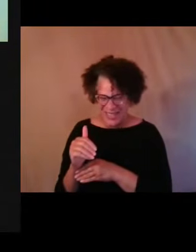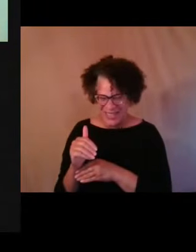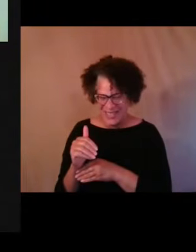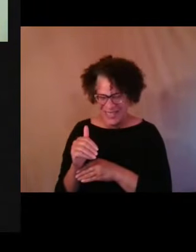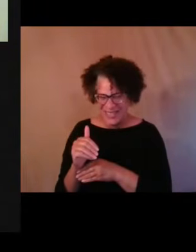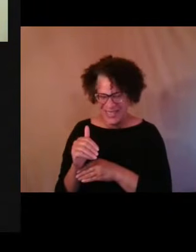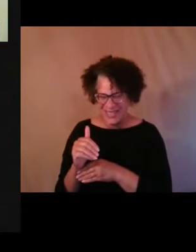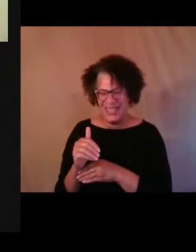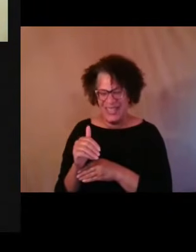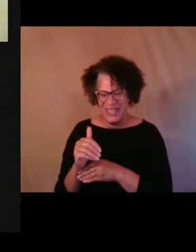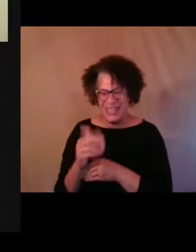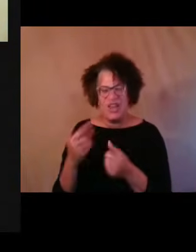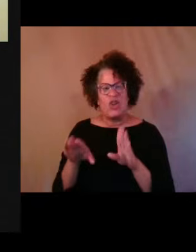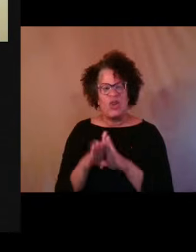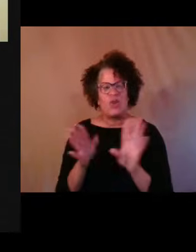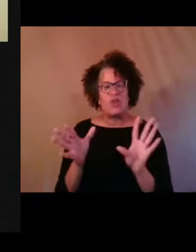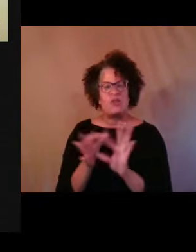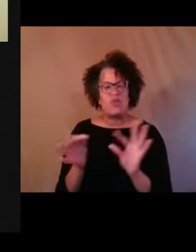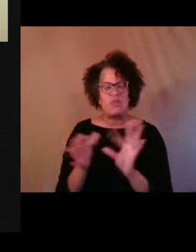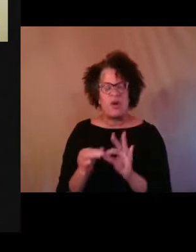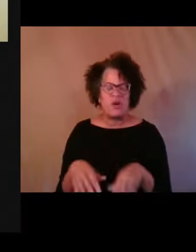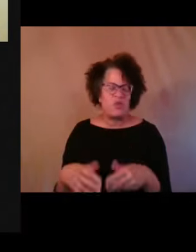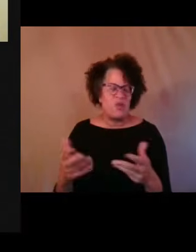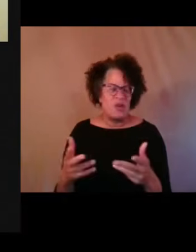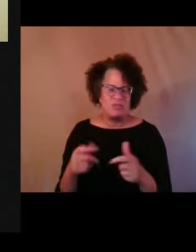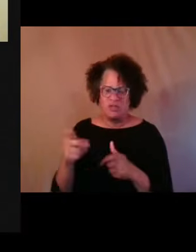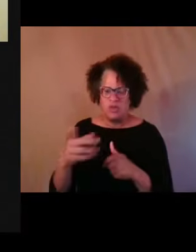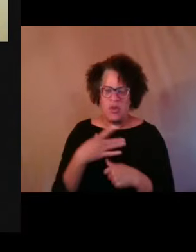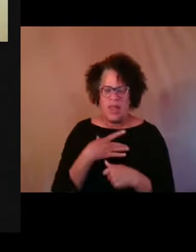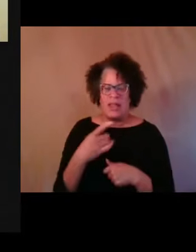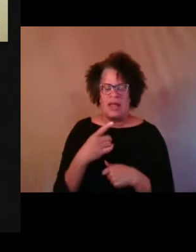closing remarks. Anything you would like this audience to go away,